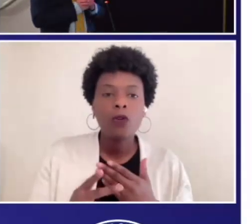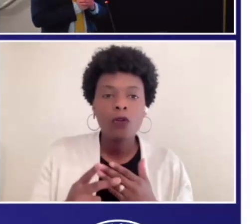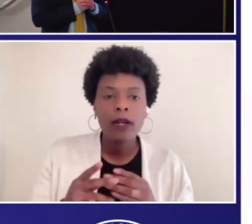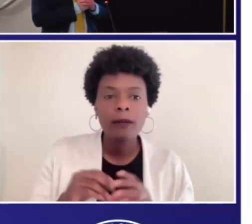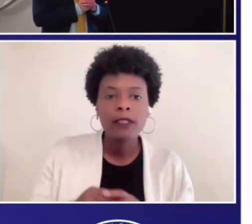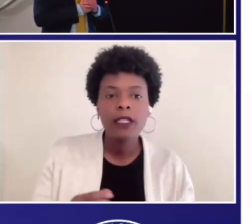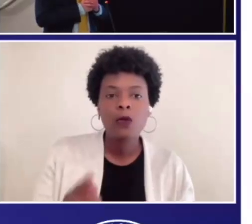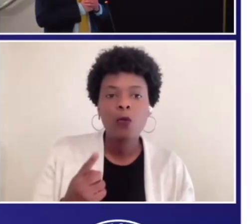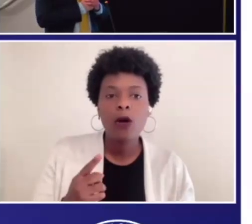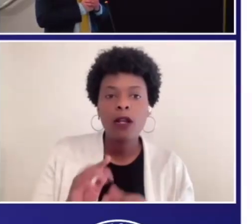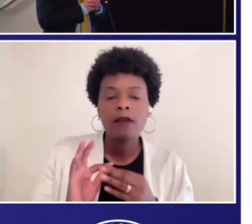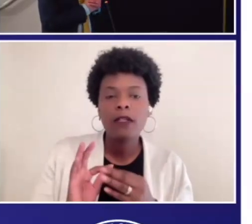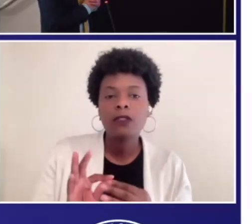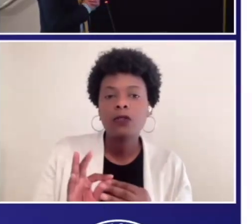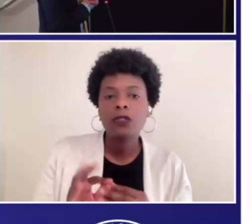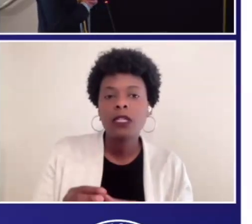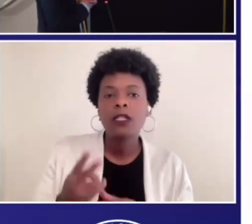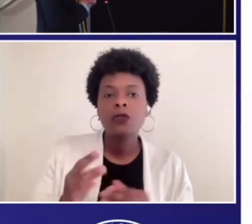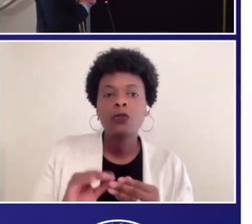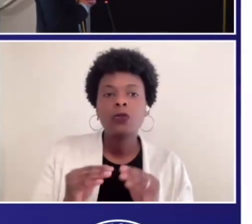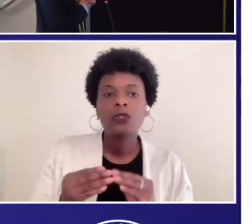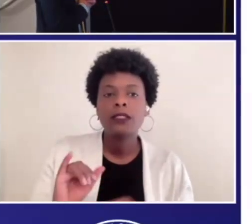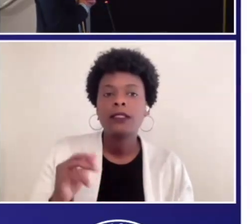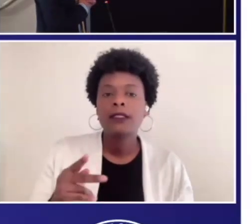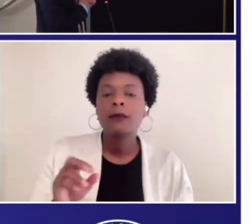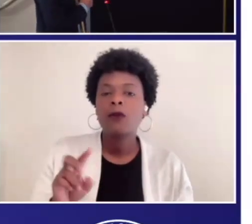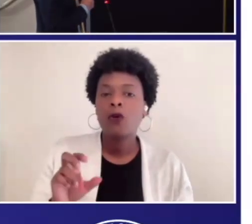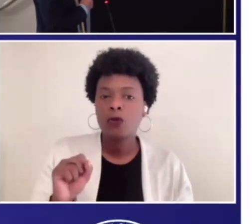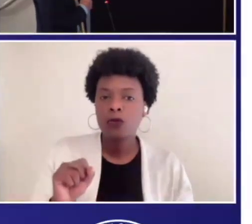associated two-digit CIP codes, specifically, the two-digit CIP codes of 1,